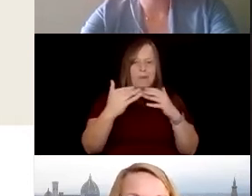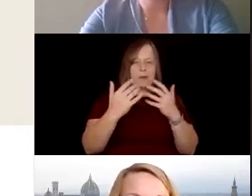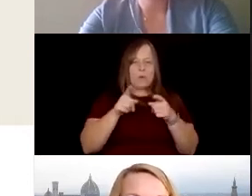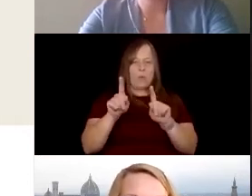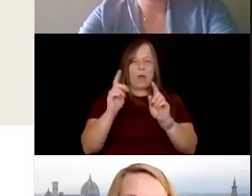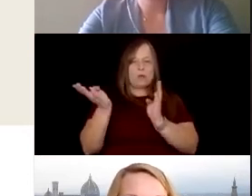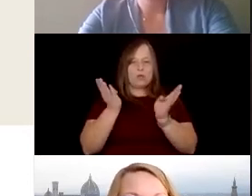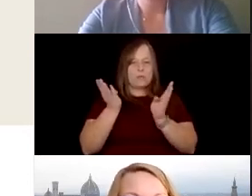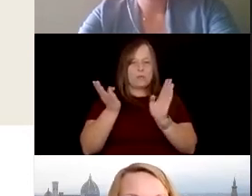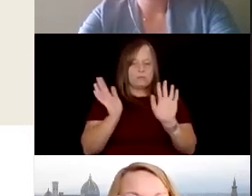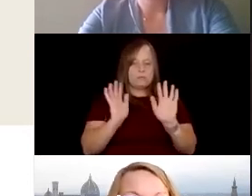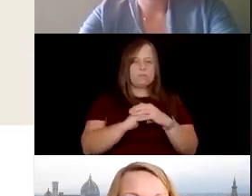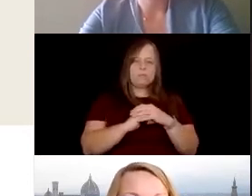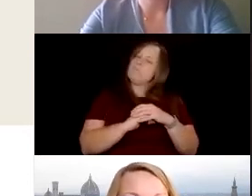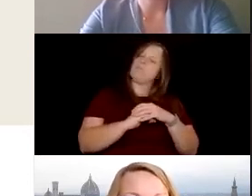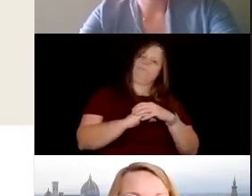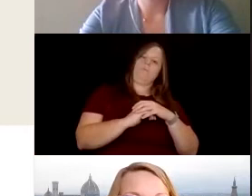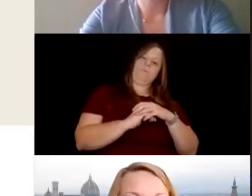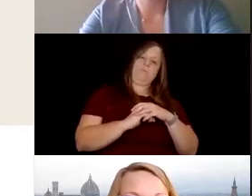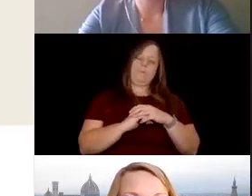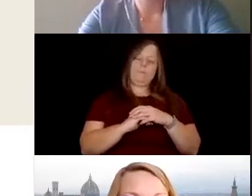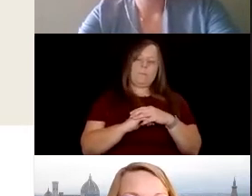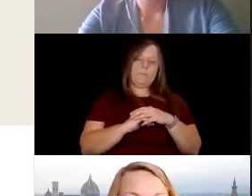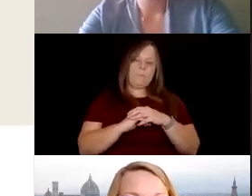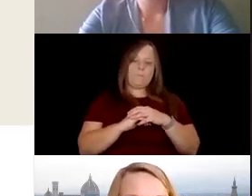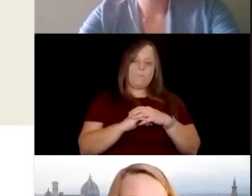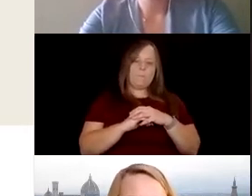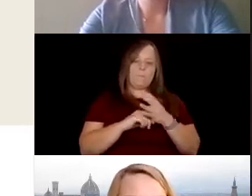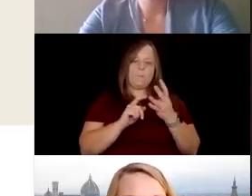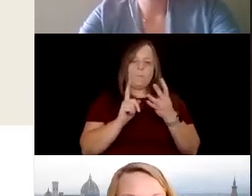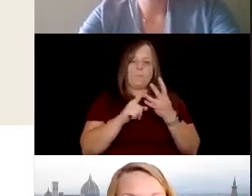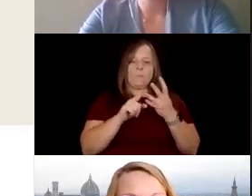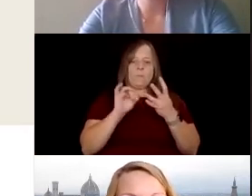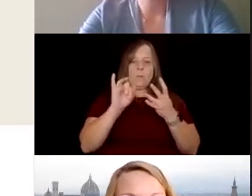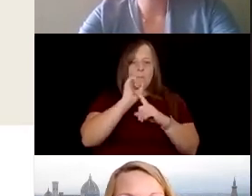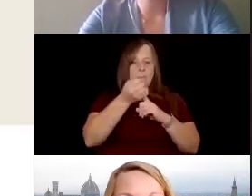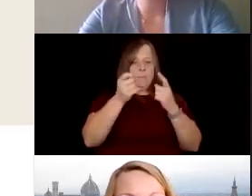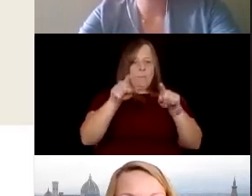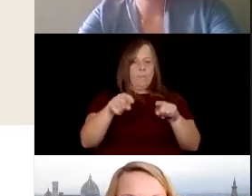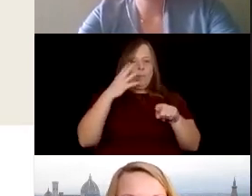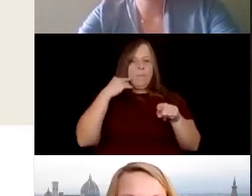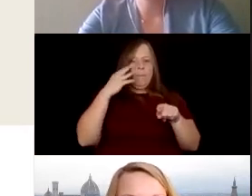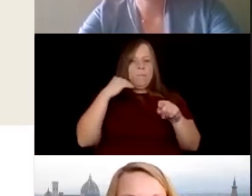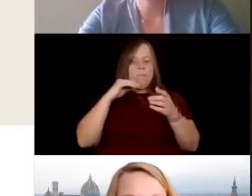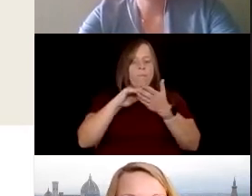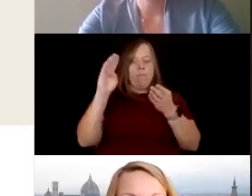you got this injury, or the injury was worsened. If the condition or experience actually excuses or mitigates the discharge.